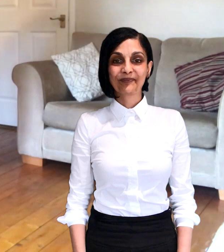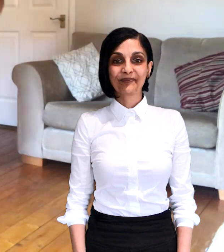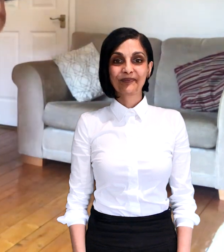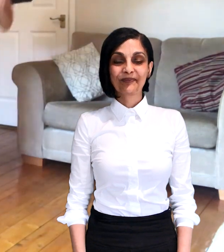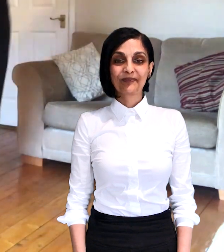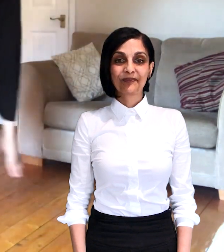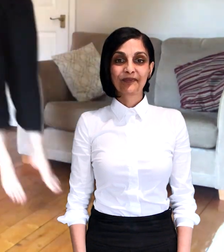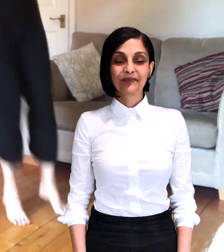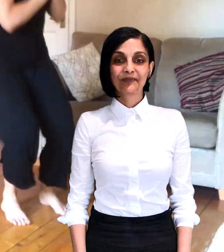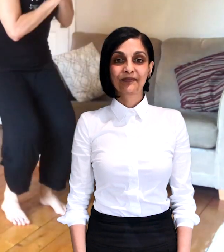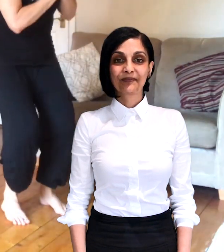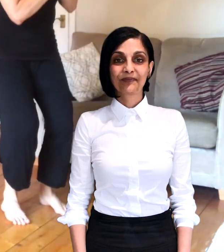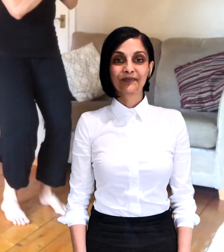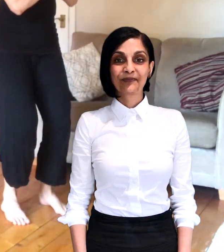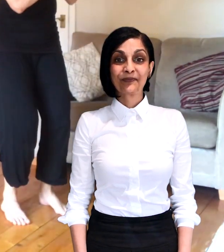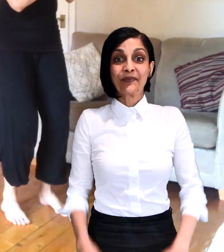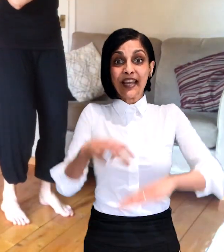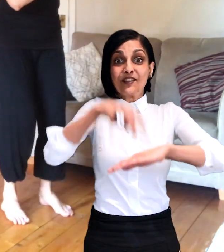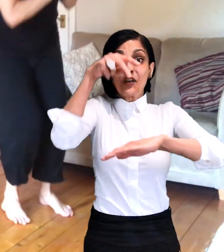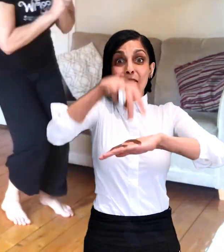Can you jump and splash somebody?